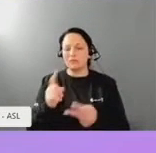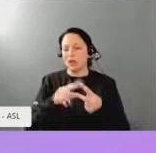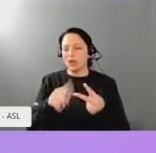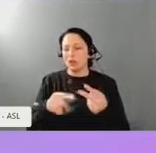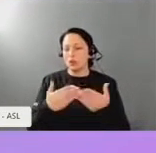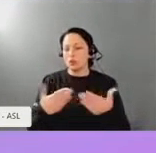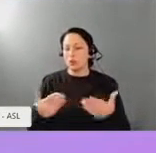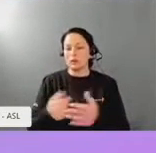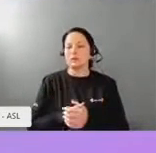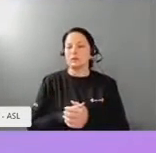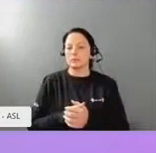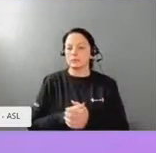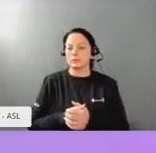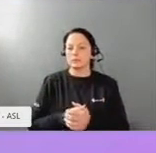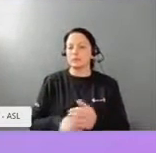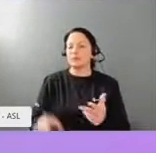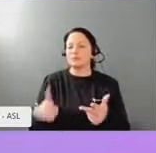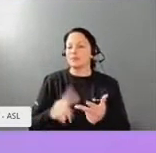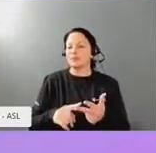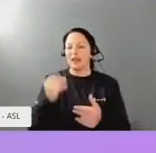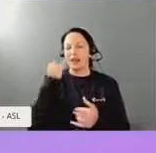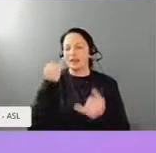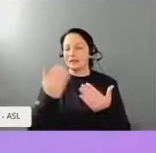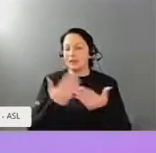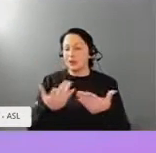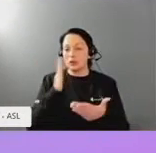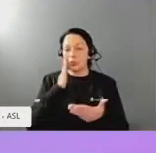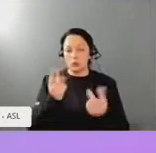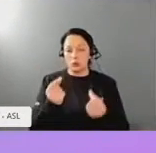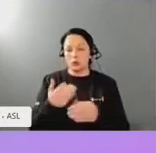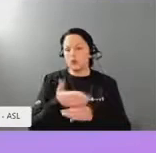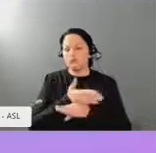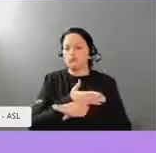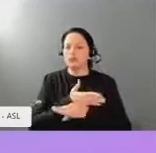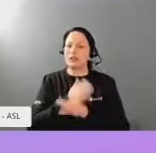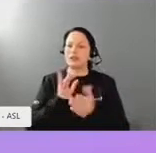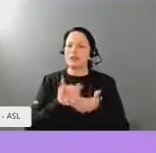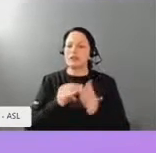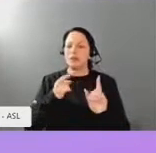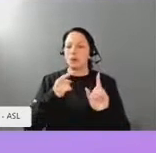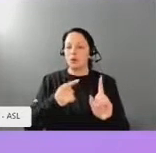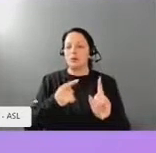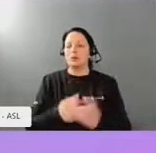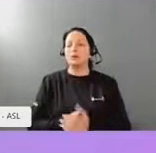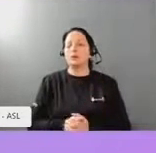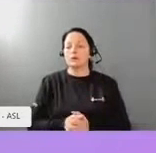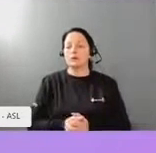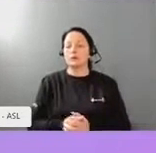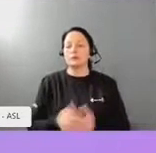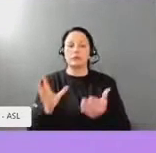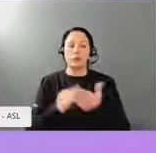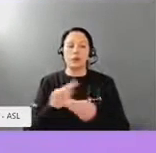if you take the test multiple times, you will eventually see where you average out. Which will give you a pretty good ideas of where you're at and a bunch of